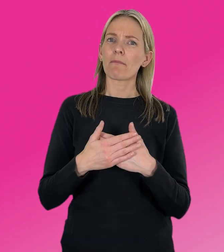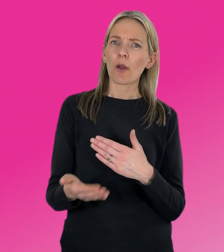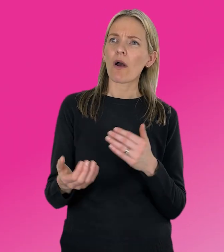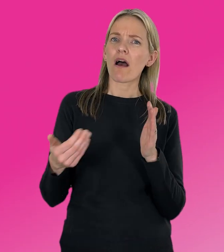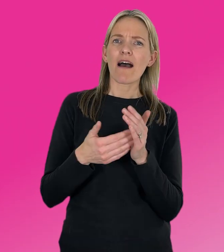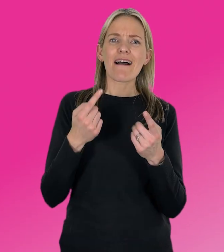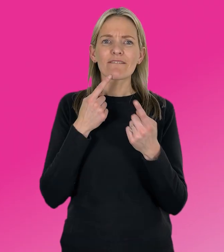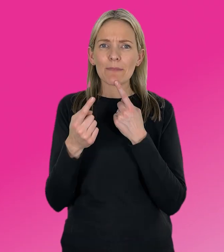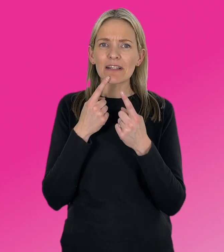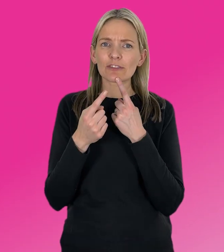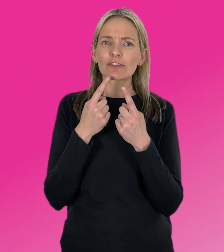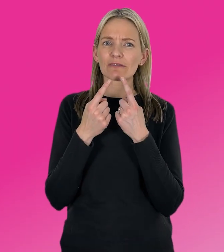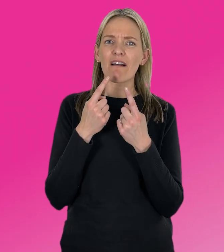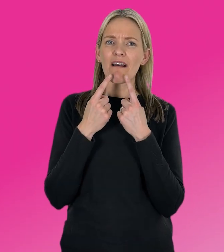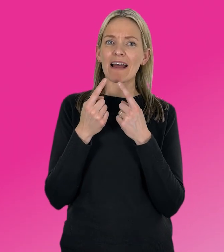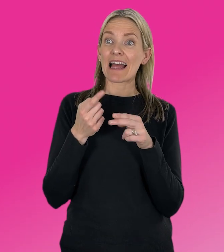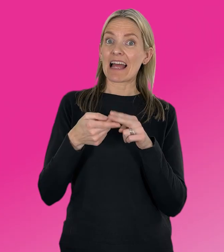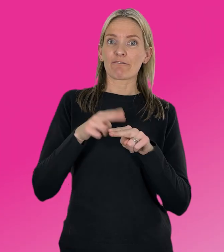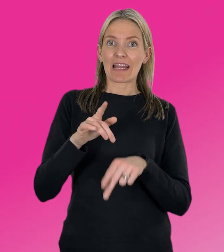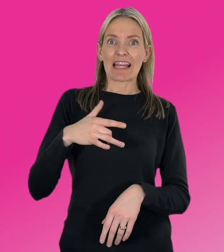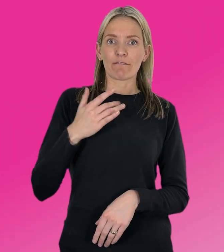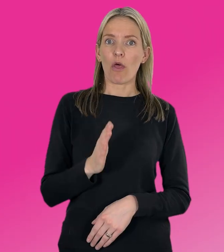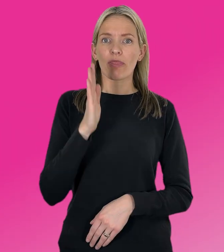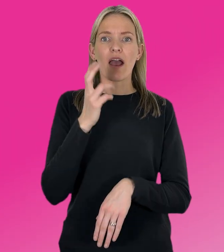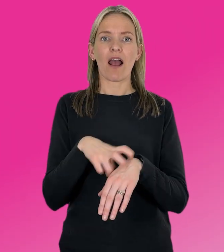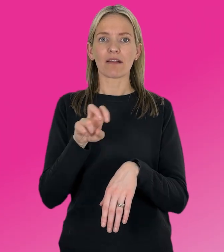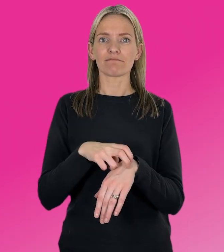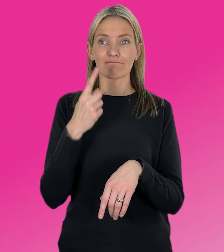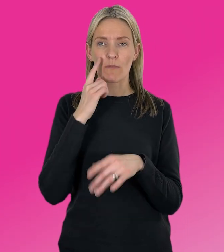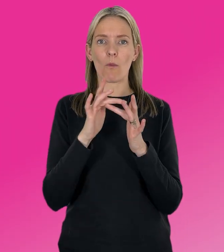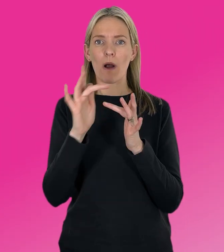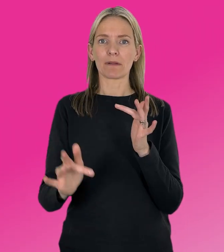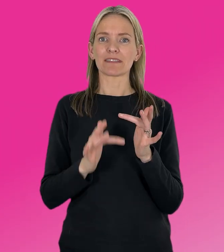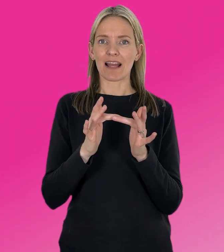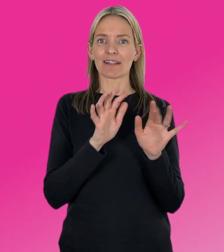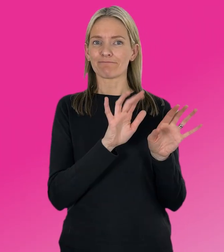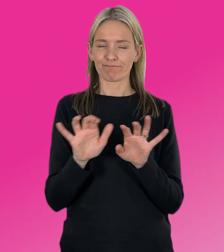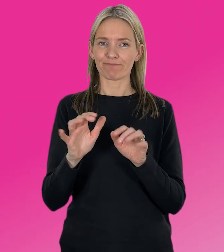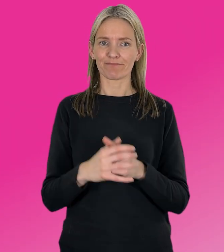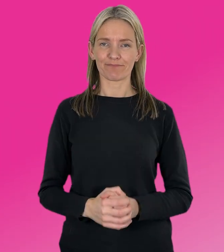For more information if you live in Northern Ireland, go to: